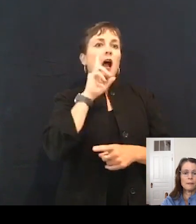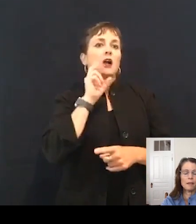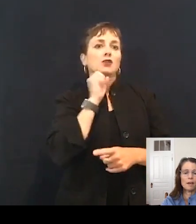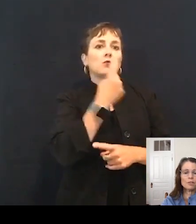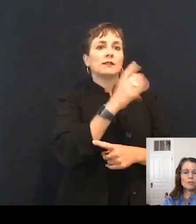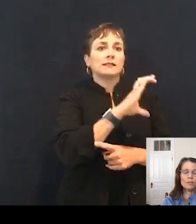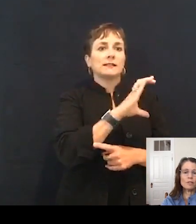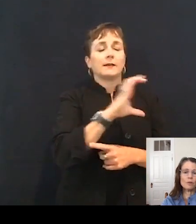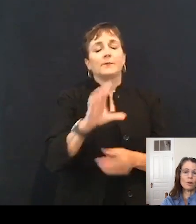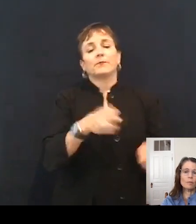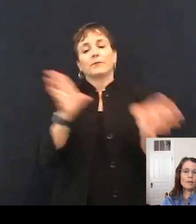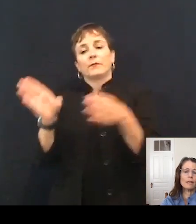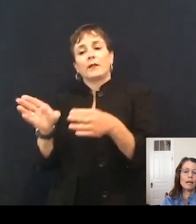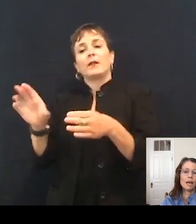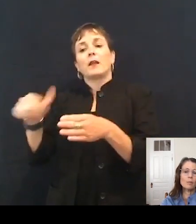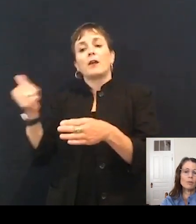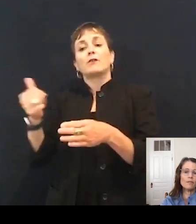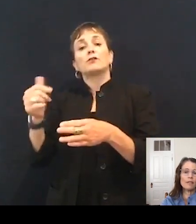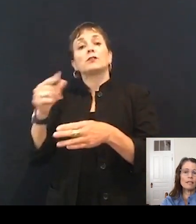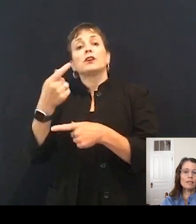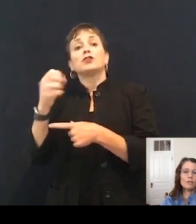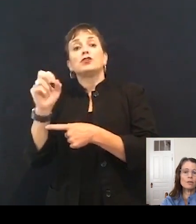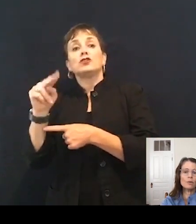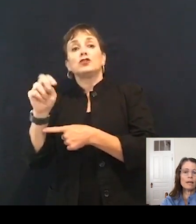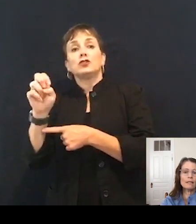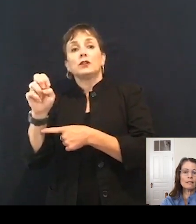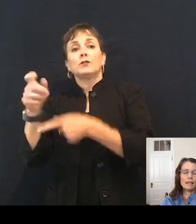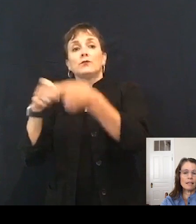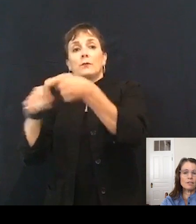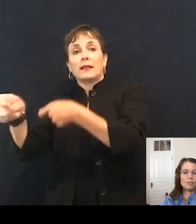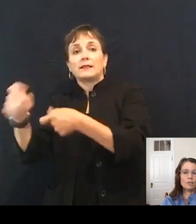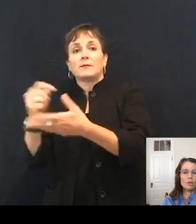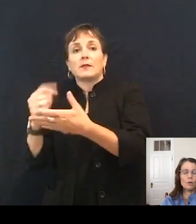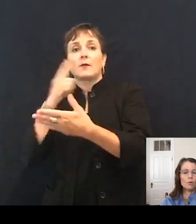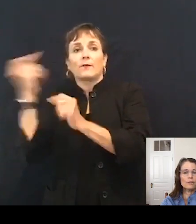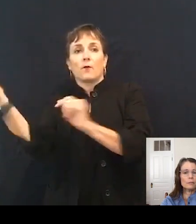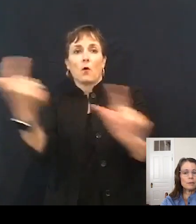Usher syndrome, abbreviated U-S-H or simply U-S,